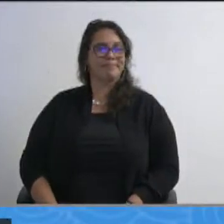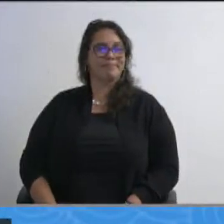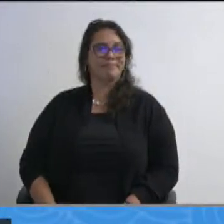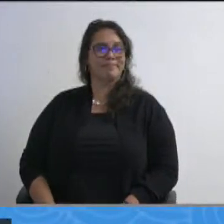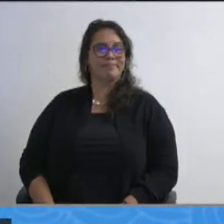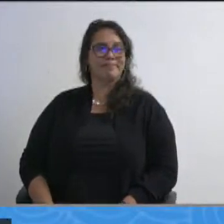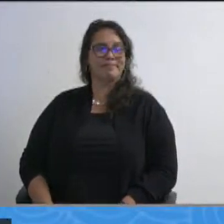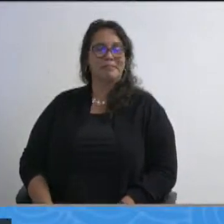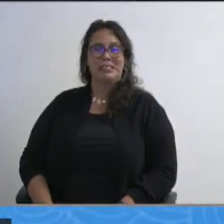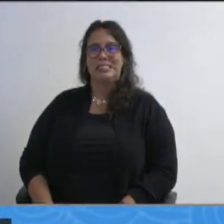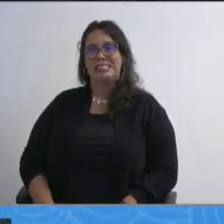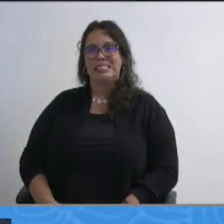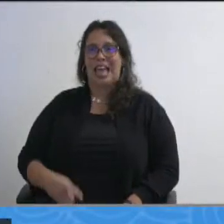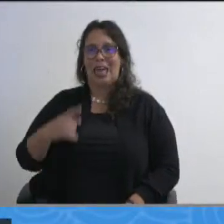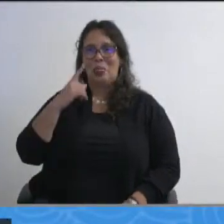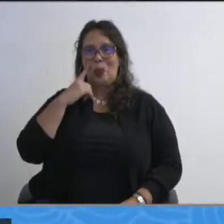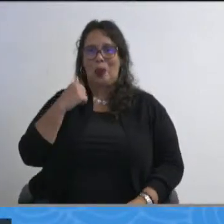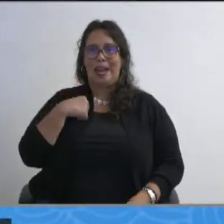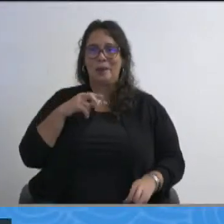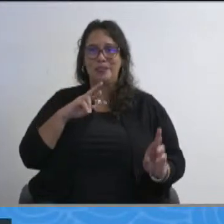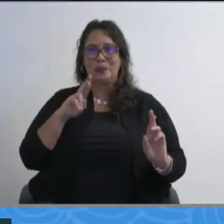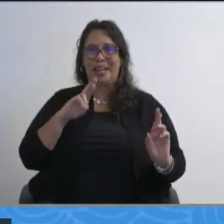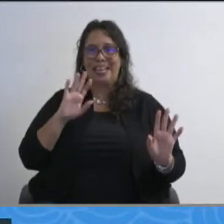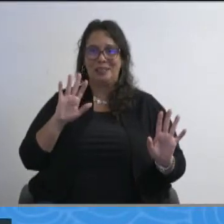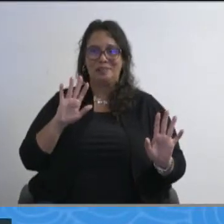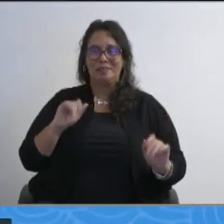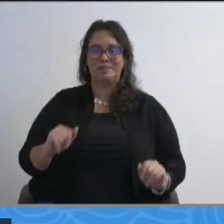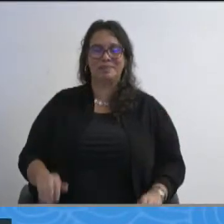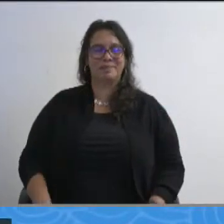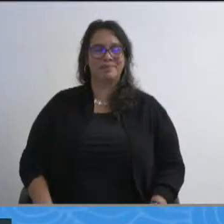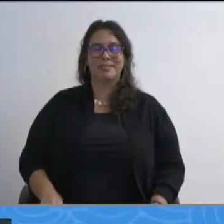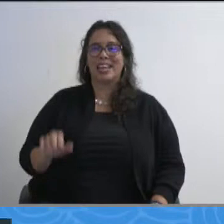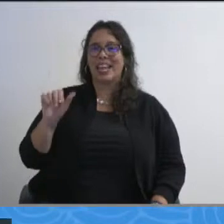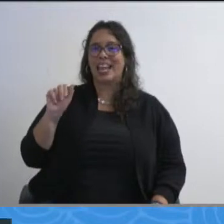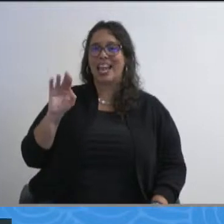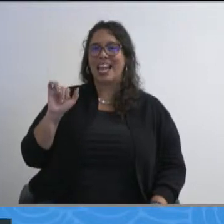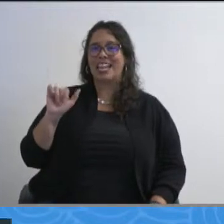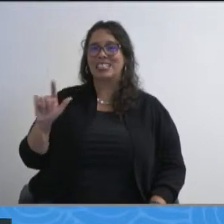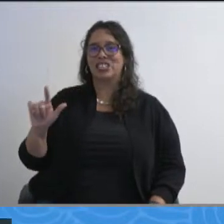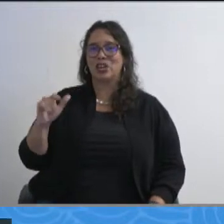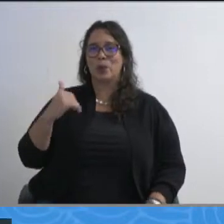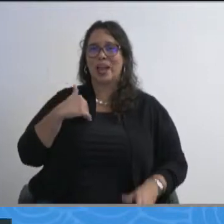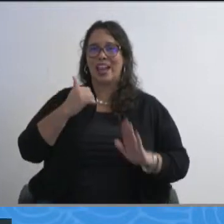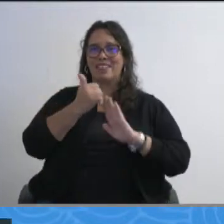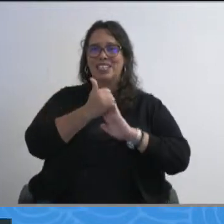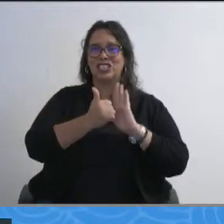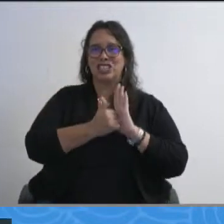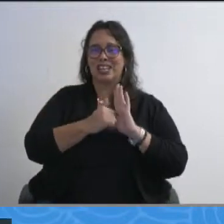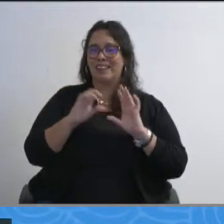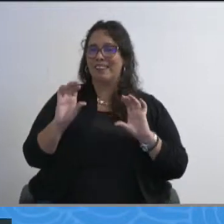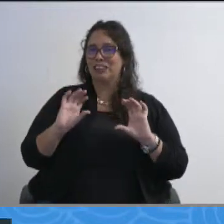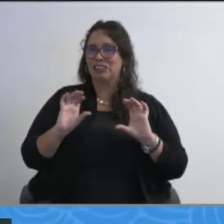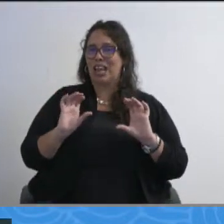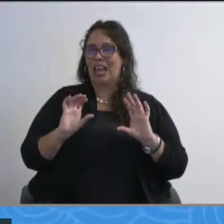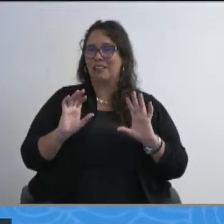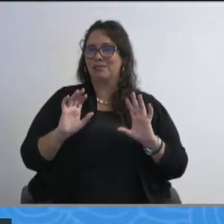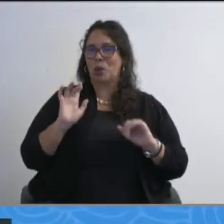Thought I had it ready. So, Angel, we have our agenda in the chat, so I'm going to do it that way.